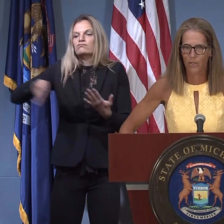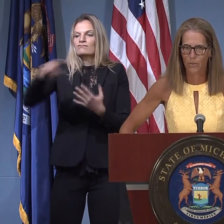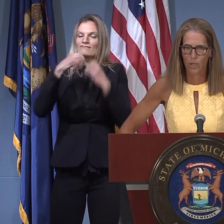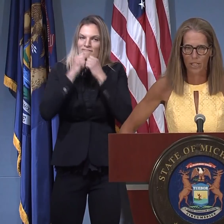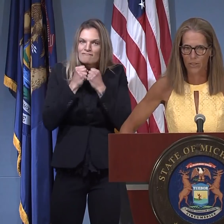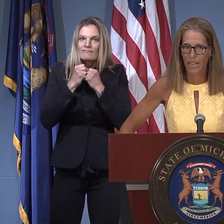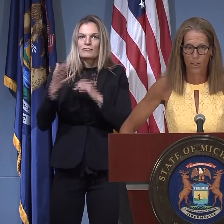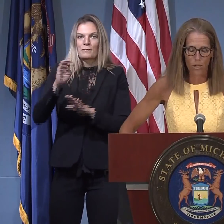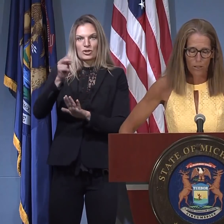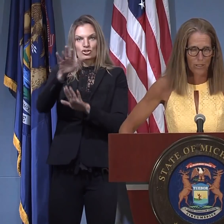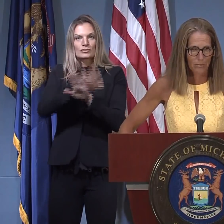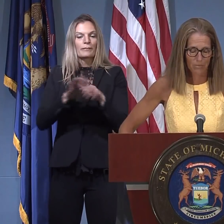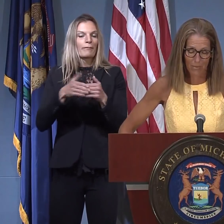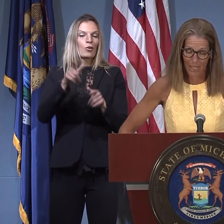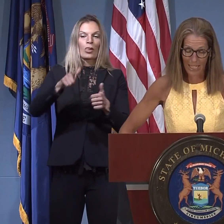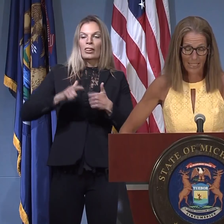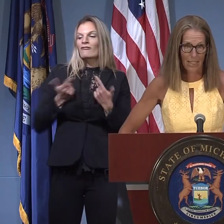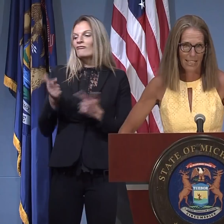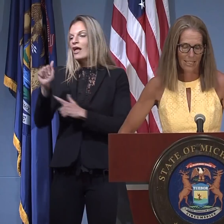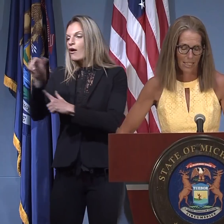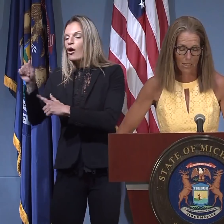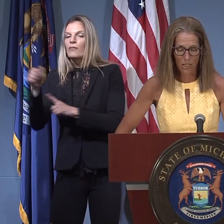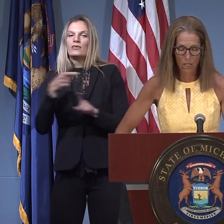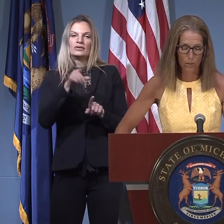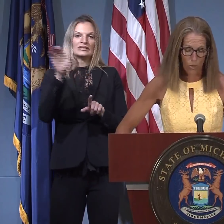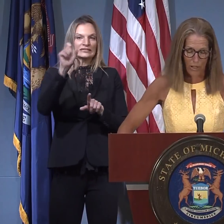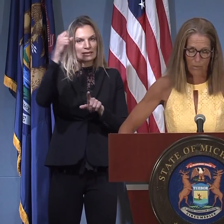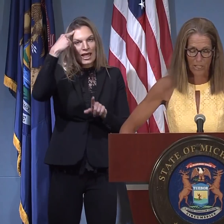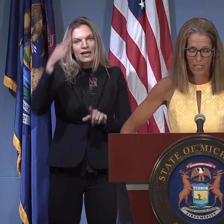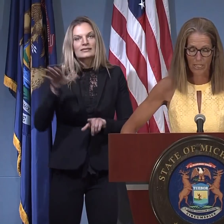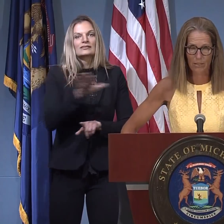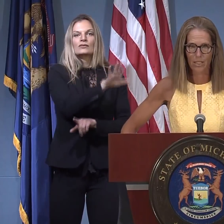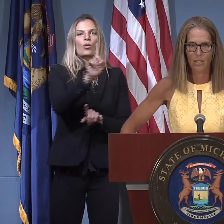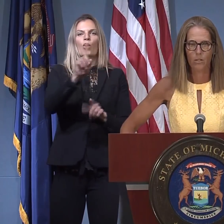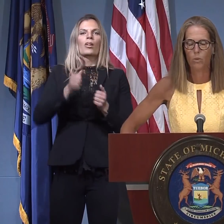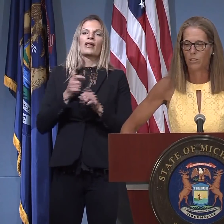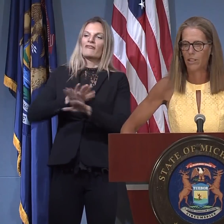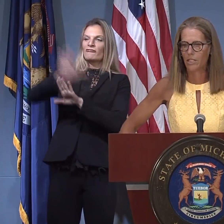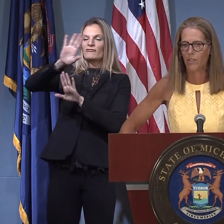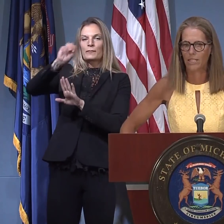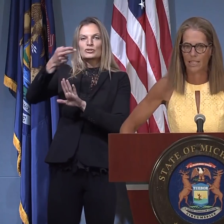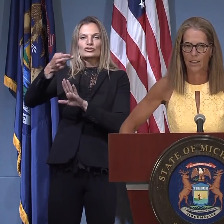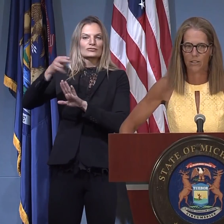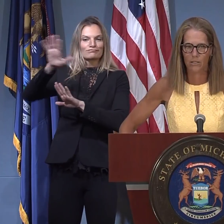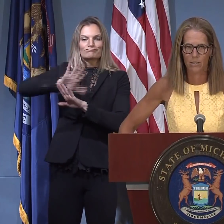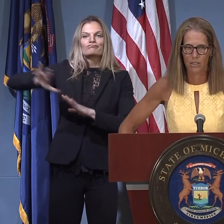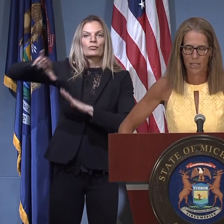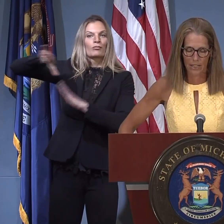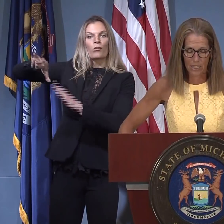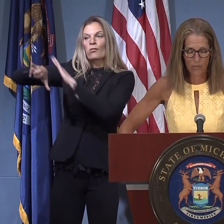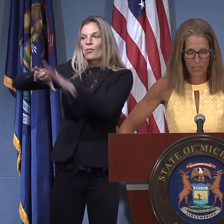ATHLETES, AND OUR COMMUNITY AND OUR STATE OF MICHIGAN, REGARDLESS OF IF WE LIVE IN ANN